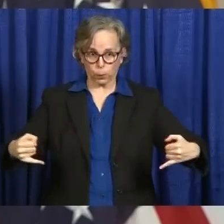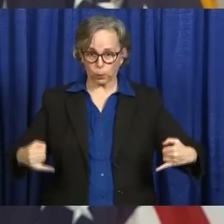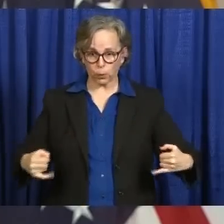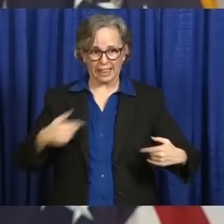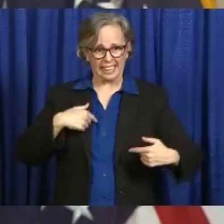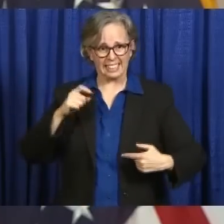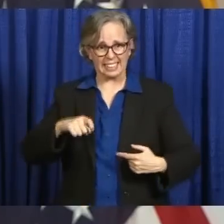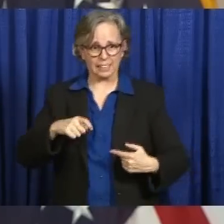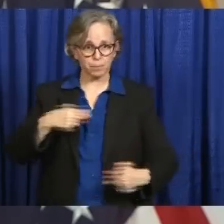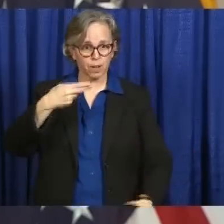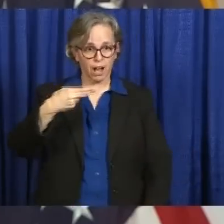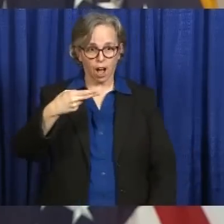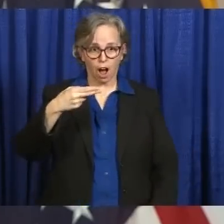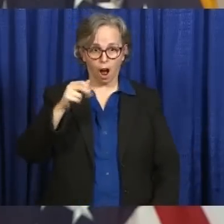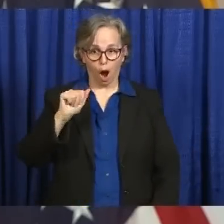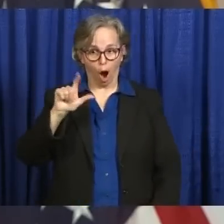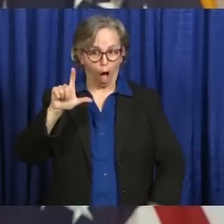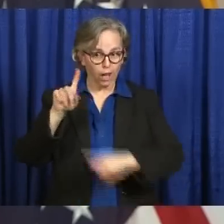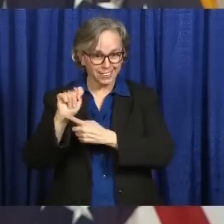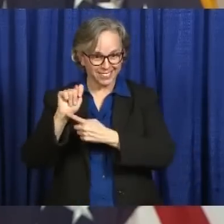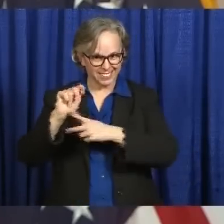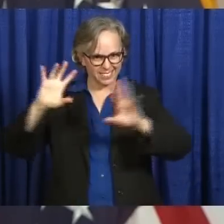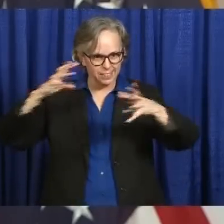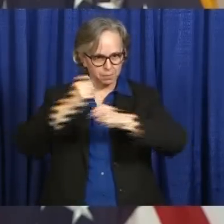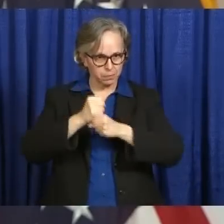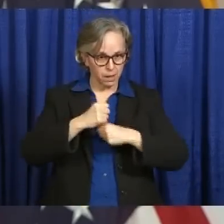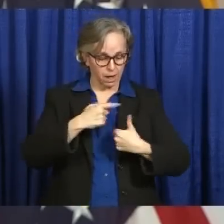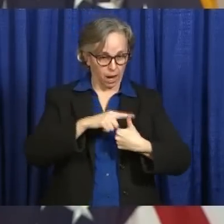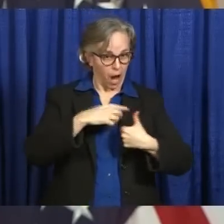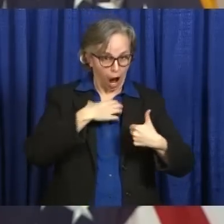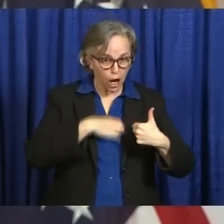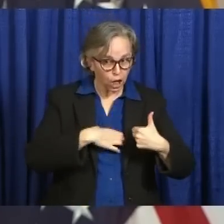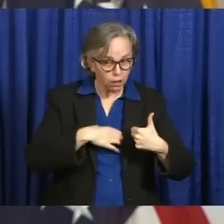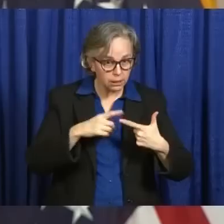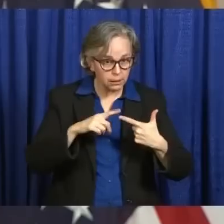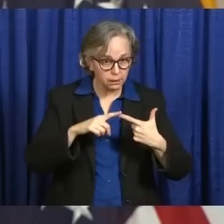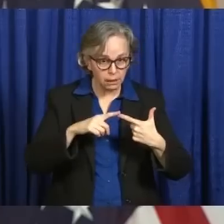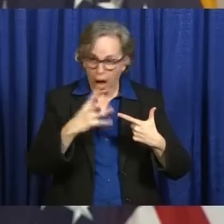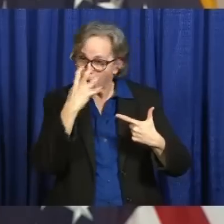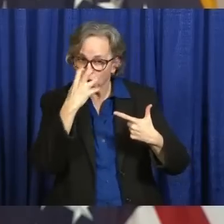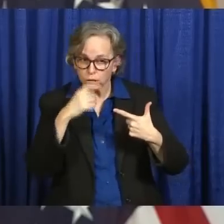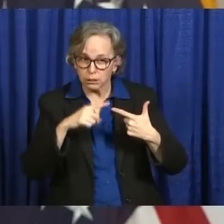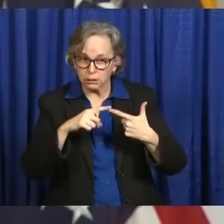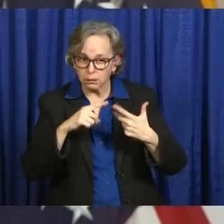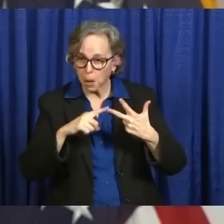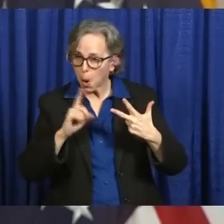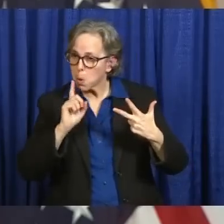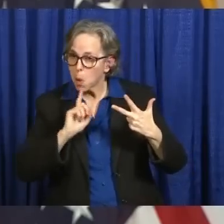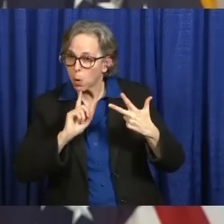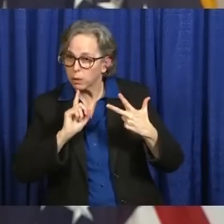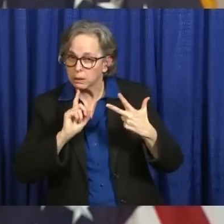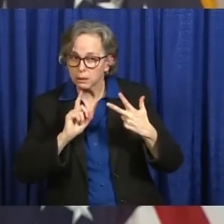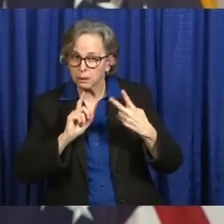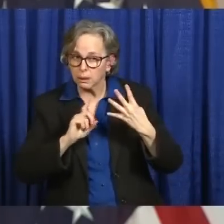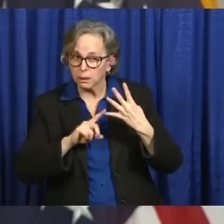YOURSELF TOO. REMEMBER TO HALT IF YOU ARE